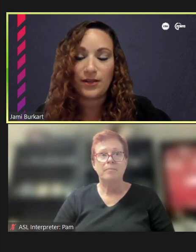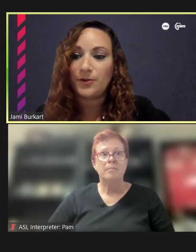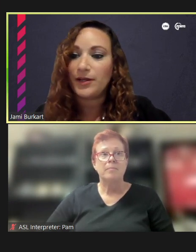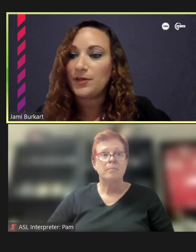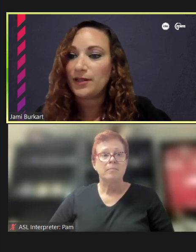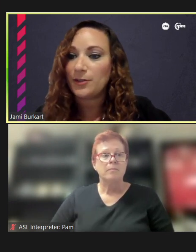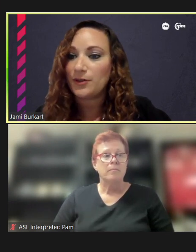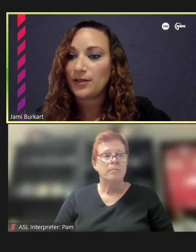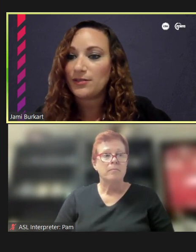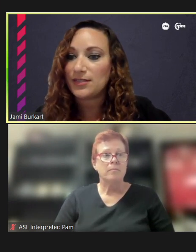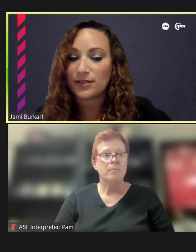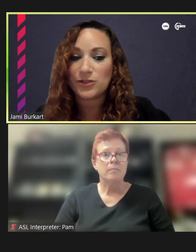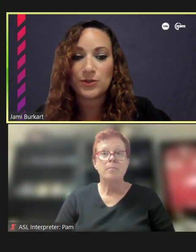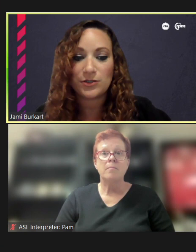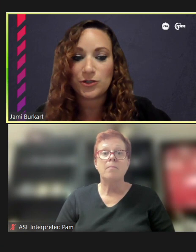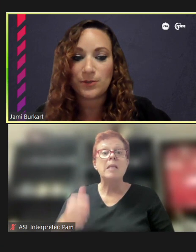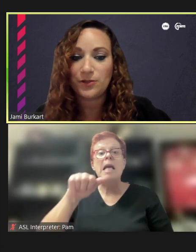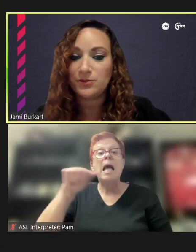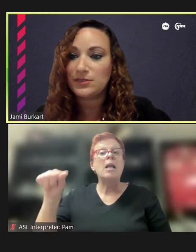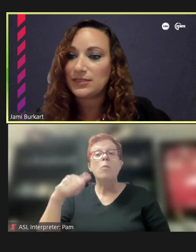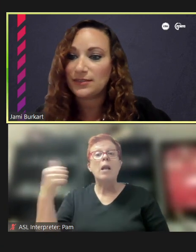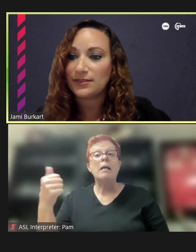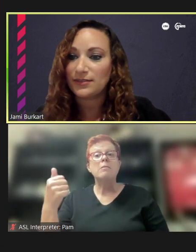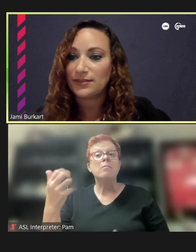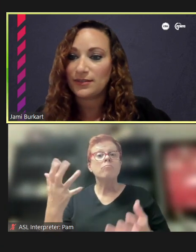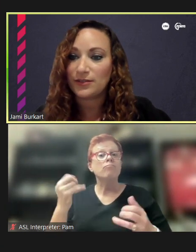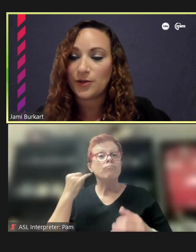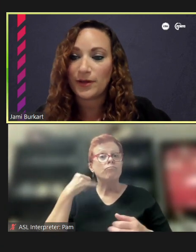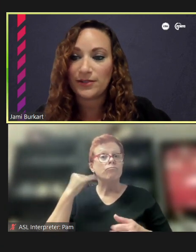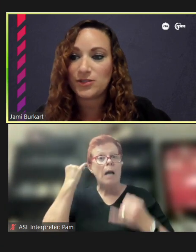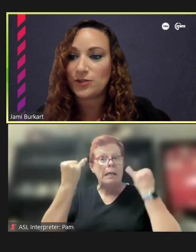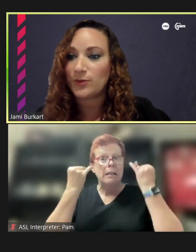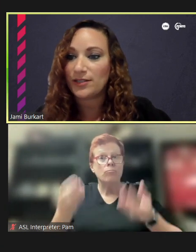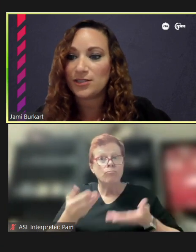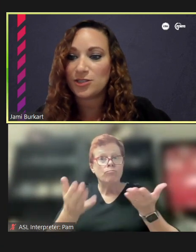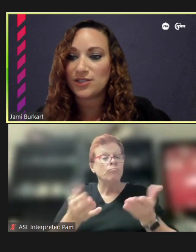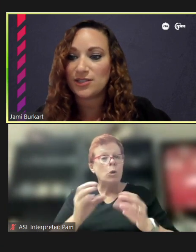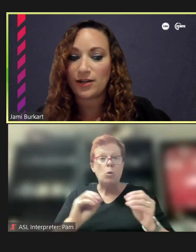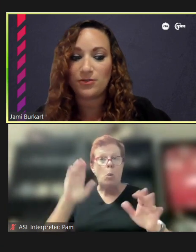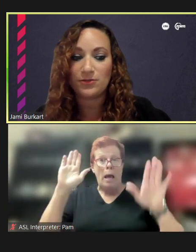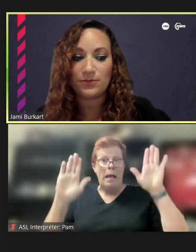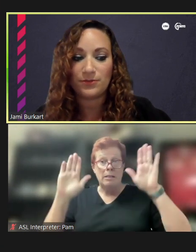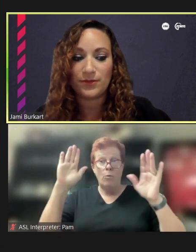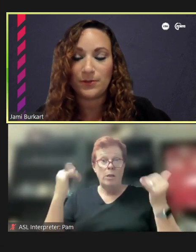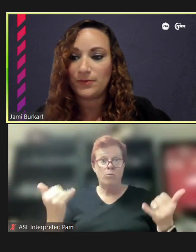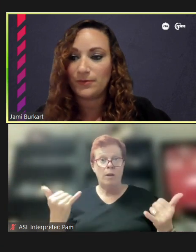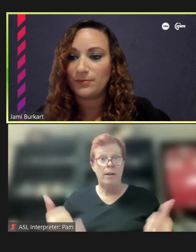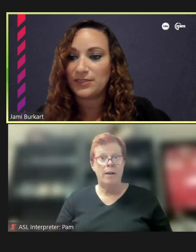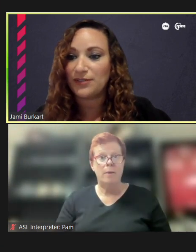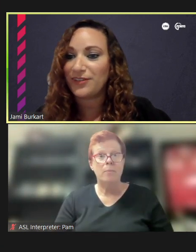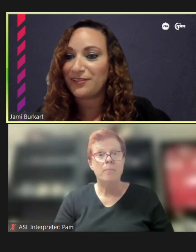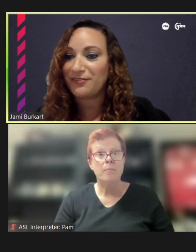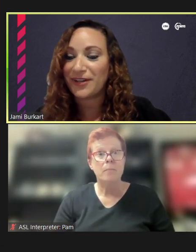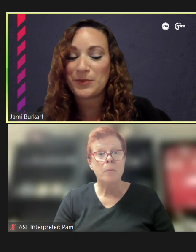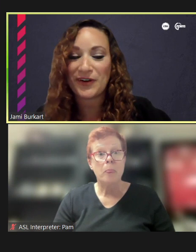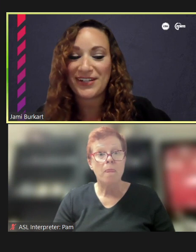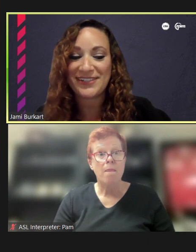Alright, would anyone else like to contribute? No hands are raised just now -- but definitely invite more ideas.